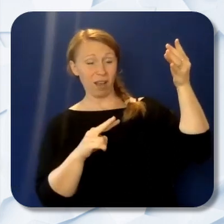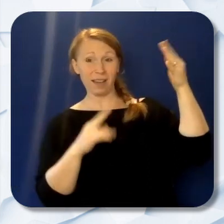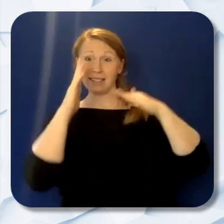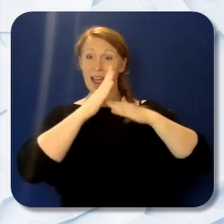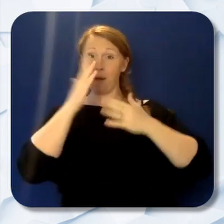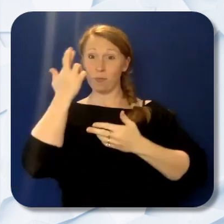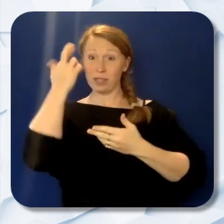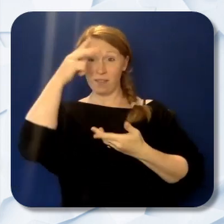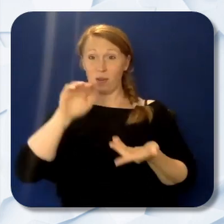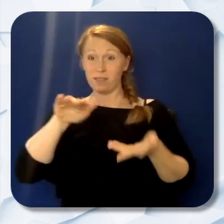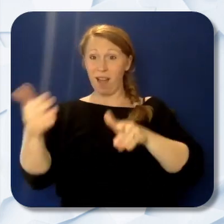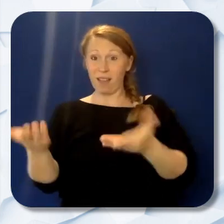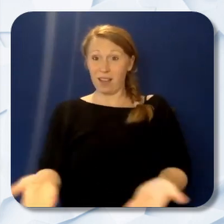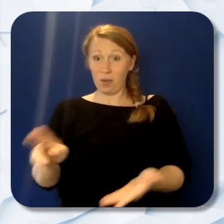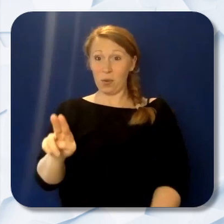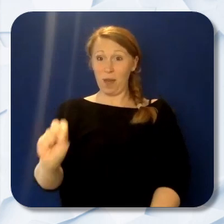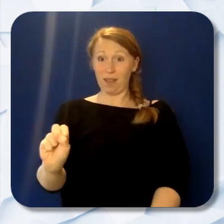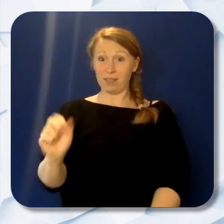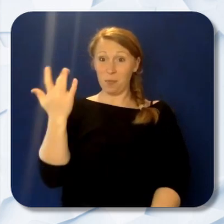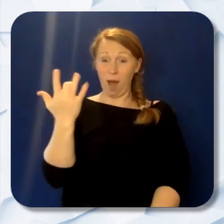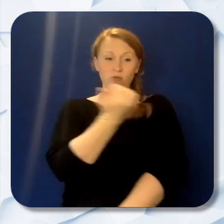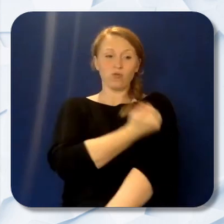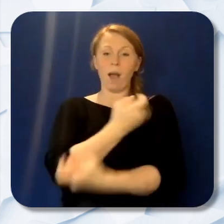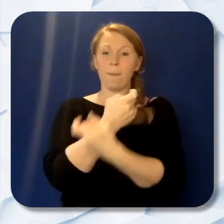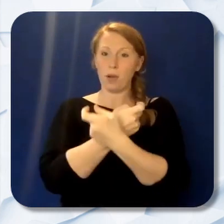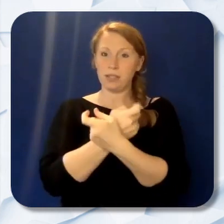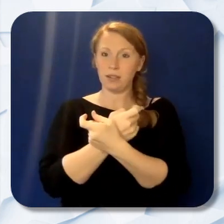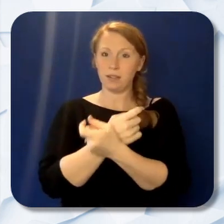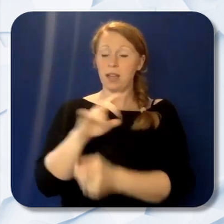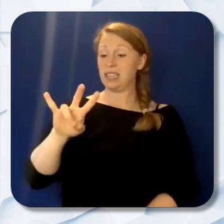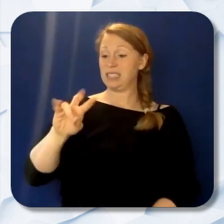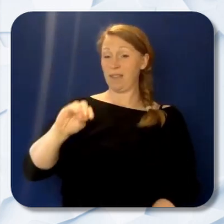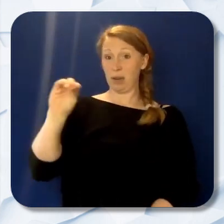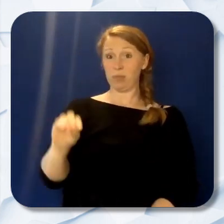the United States of America is drug poisoning. About seventy percent of those are attributable